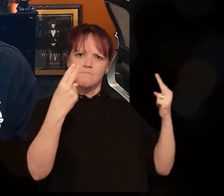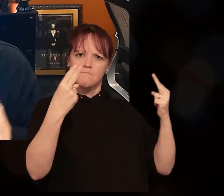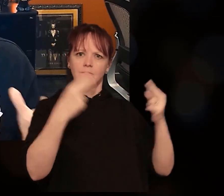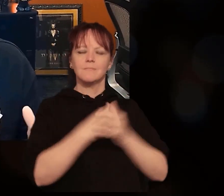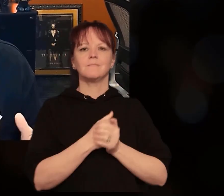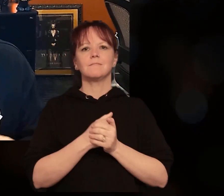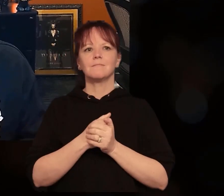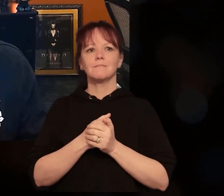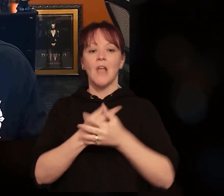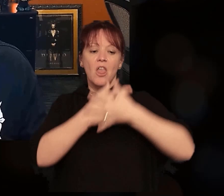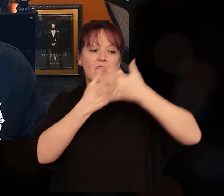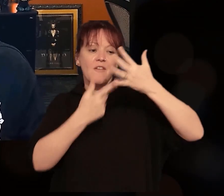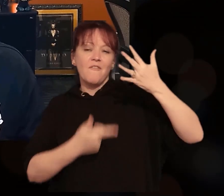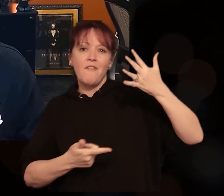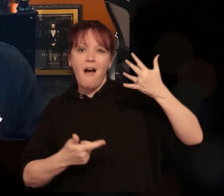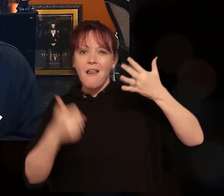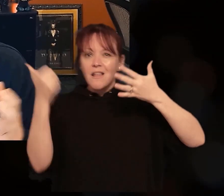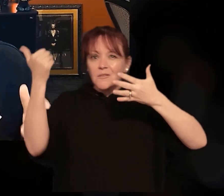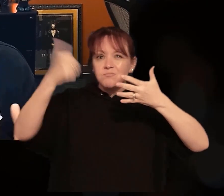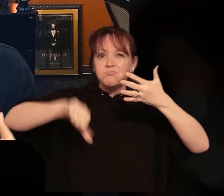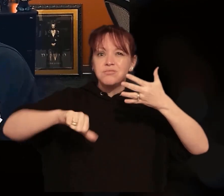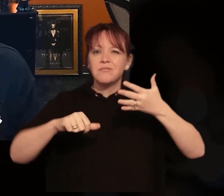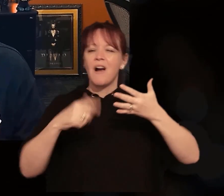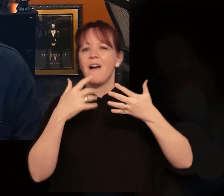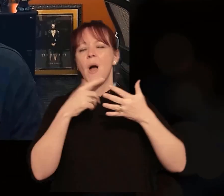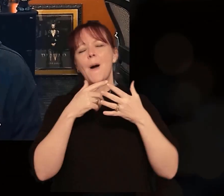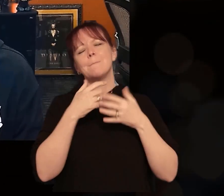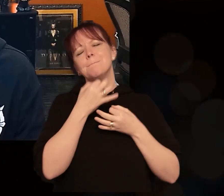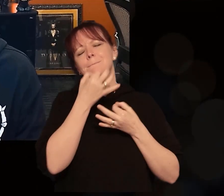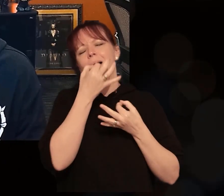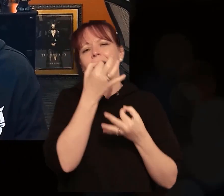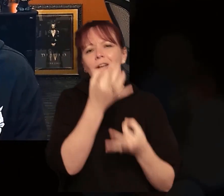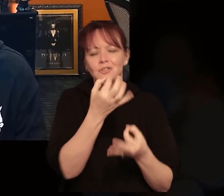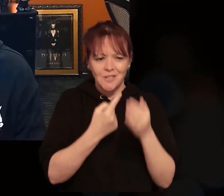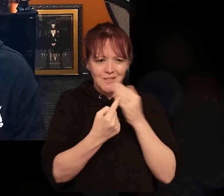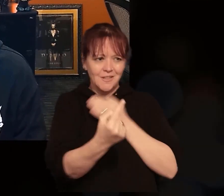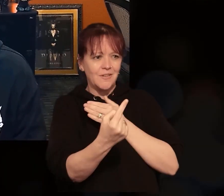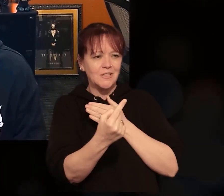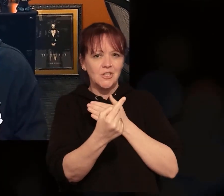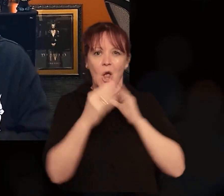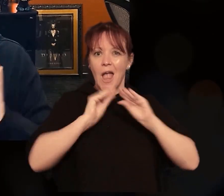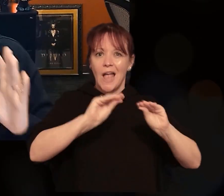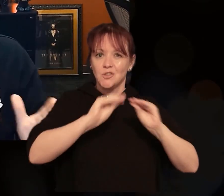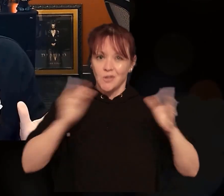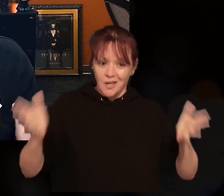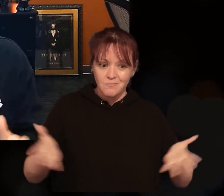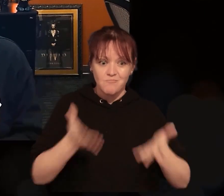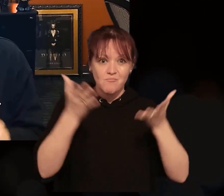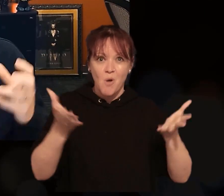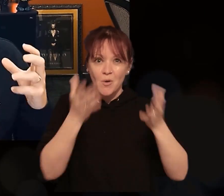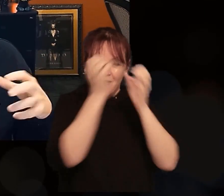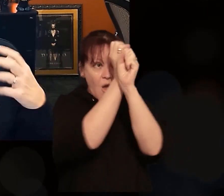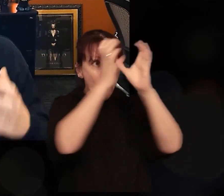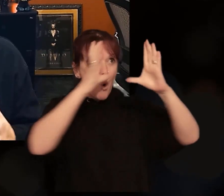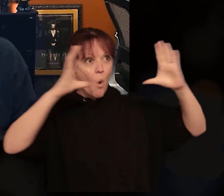who educate, motivate and inspire the industry to greater heights. And so for that, without further ado, they are...